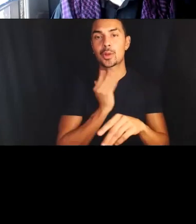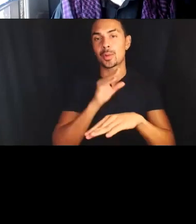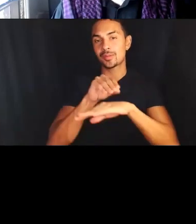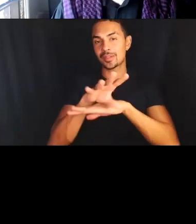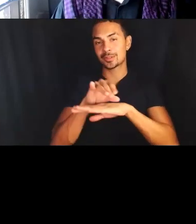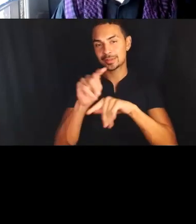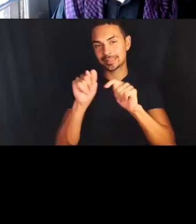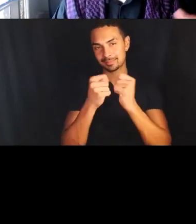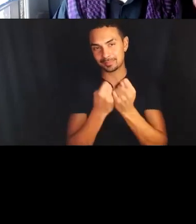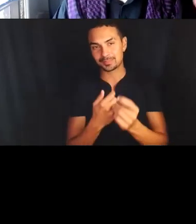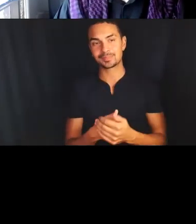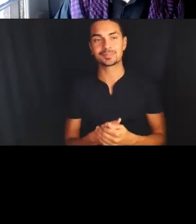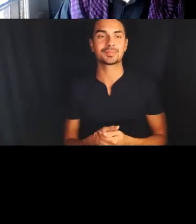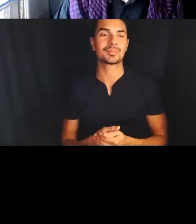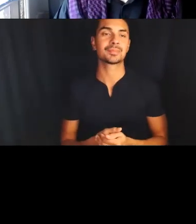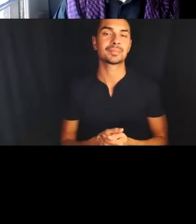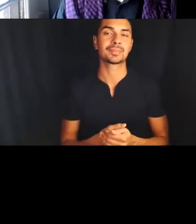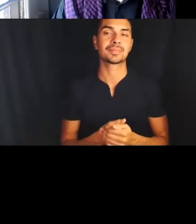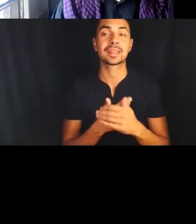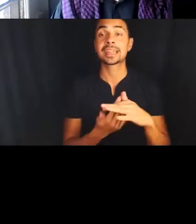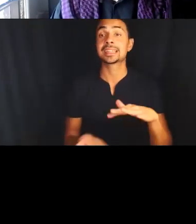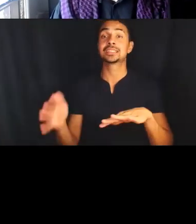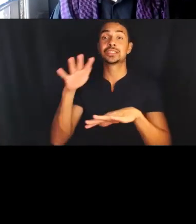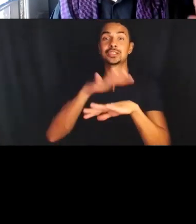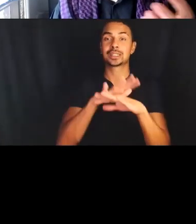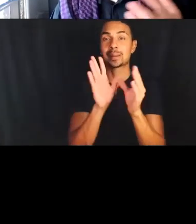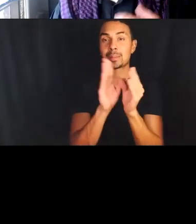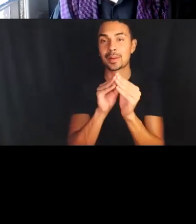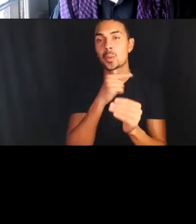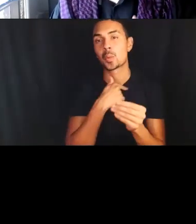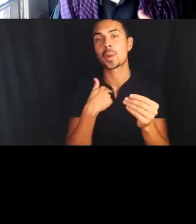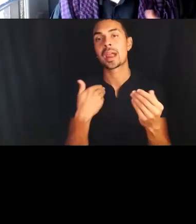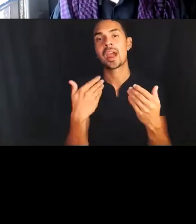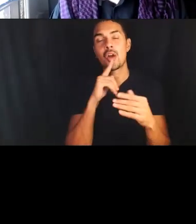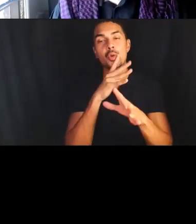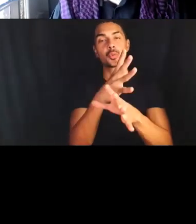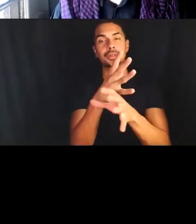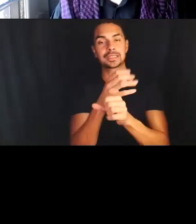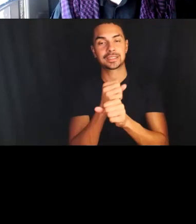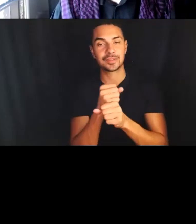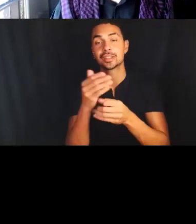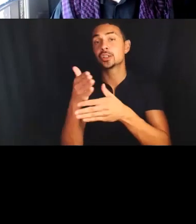So in addition to meetings, we are receiving shared resources from them,